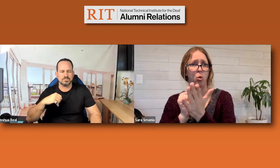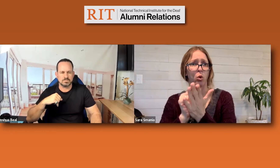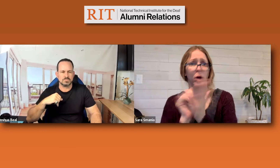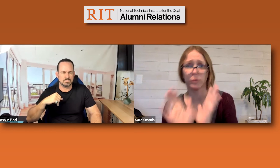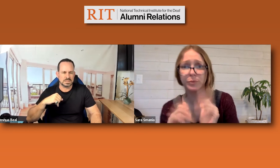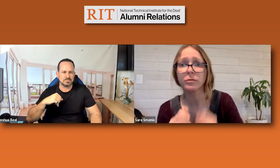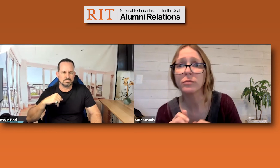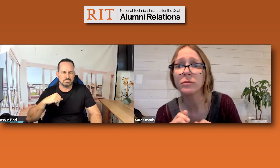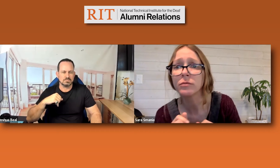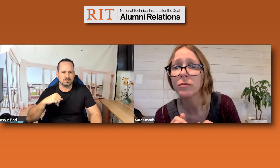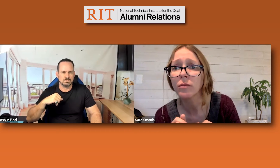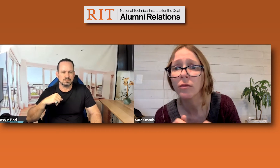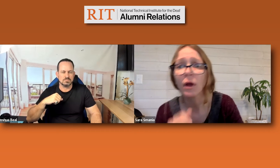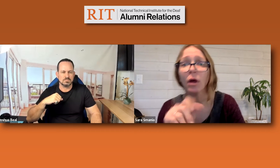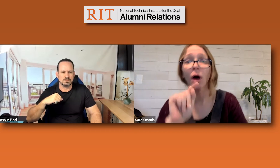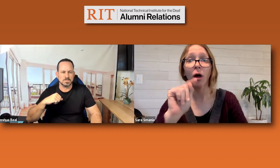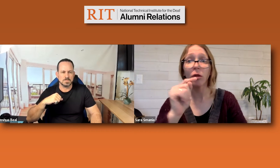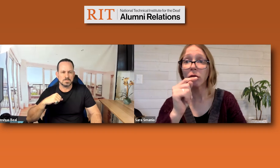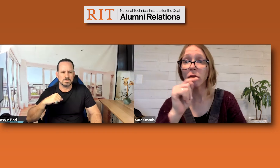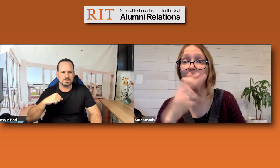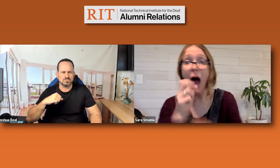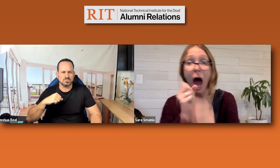to drain the account gradually.